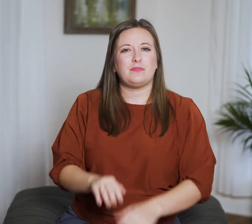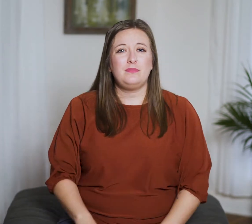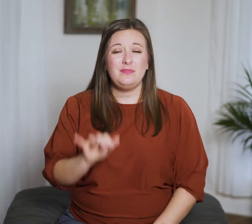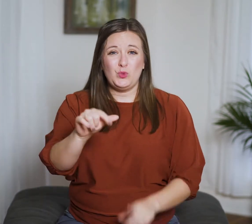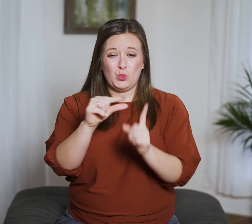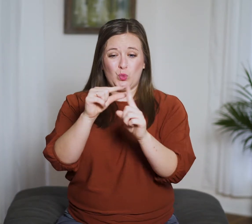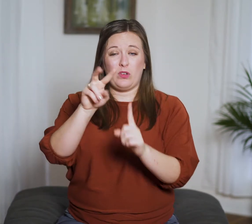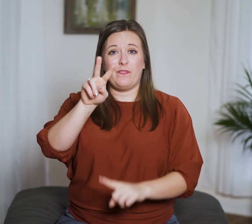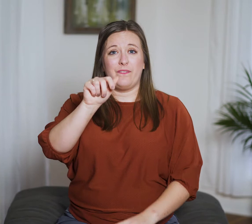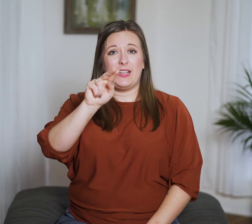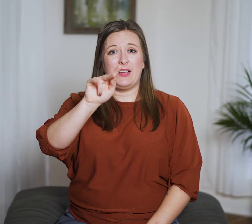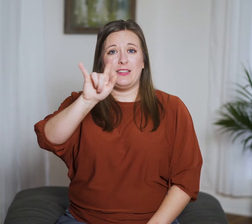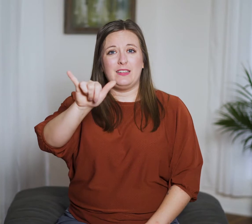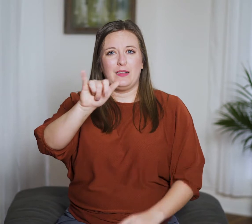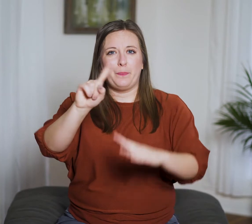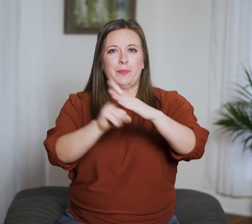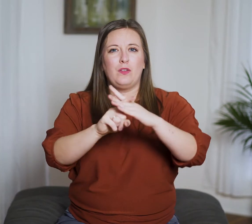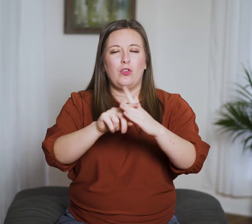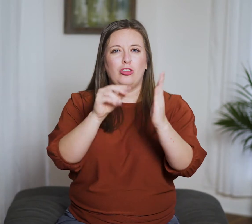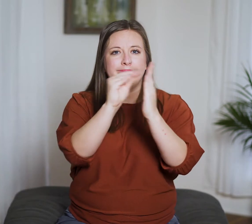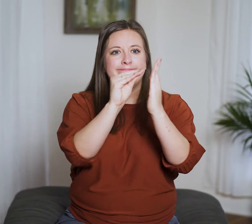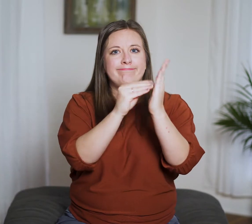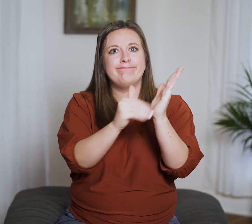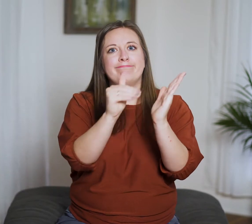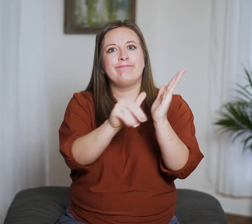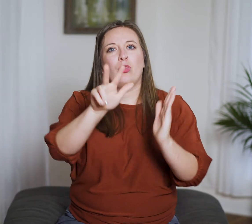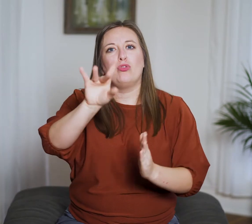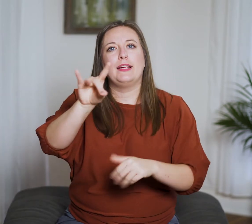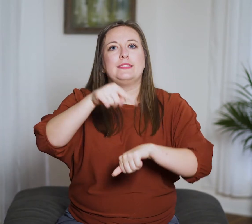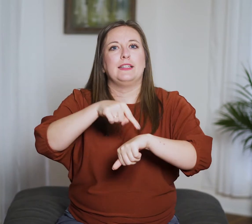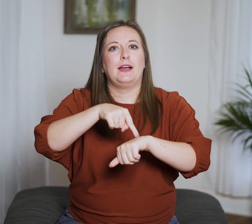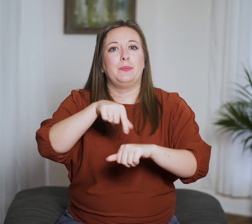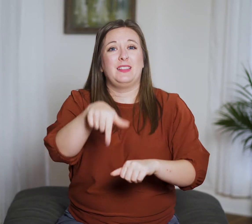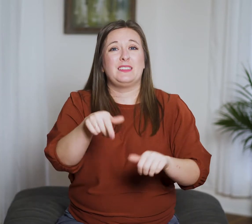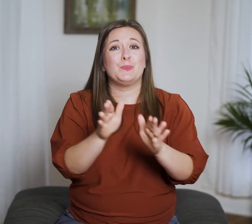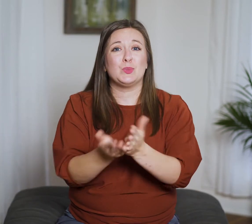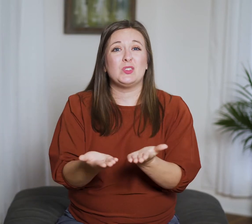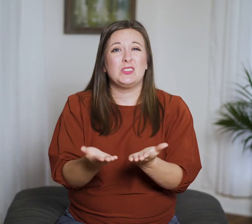The word appears 38 times in this book;